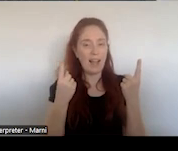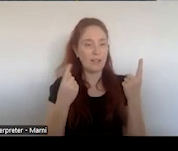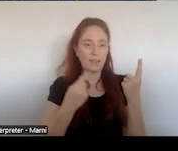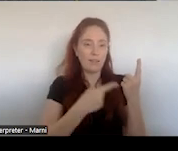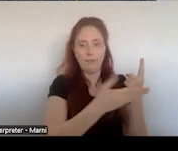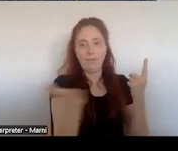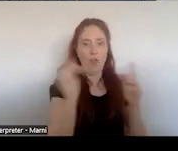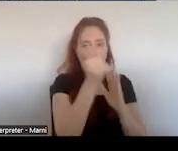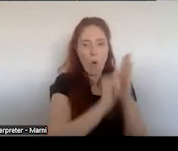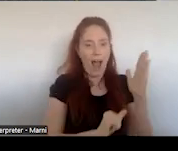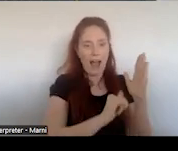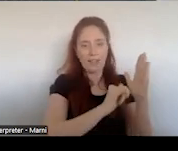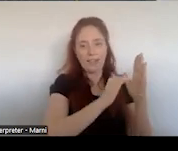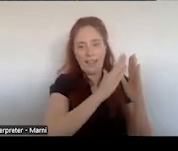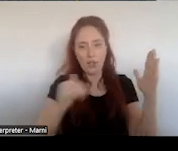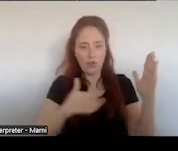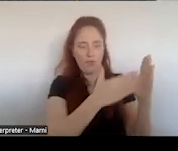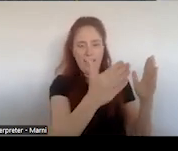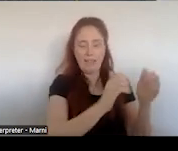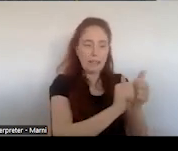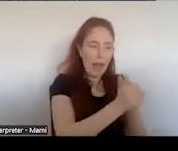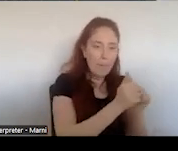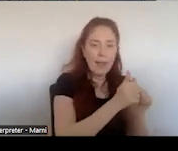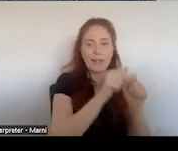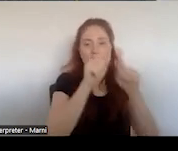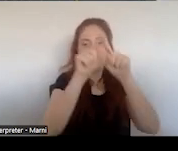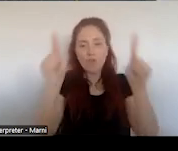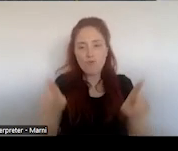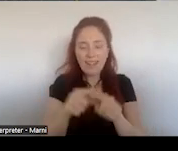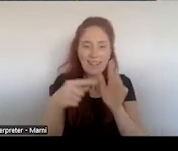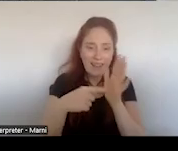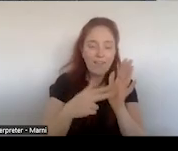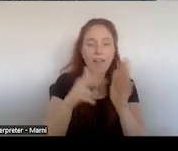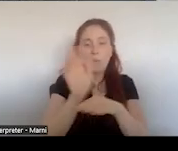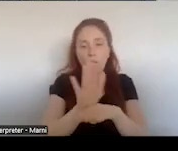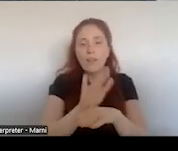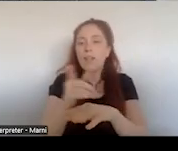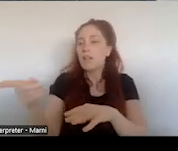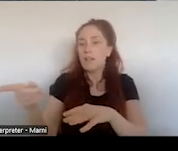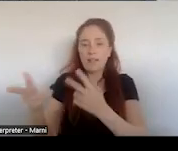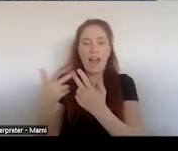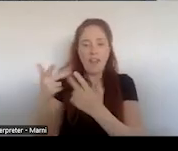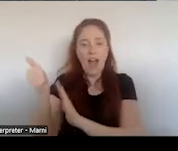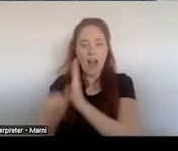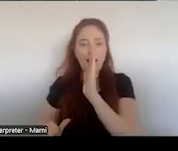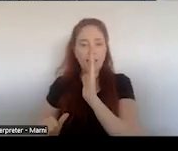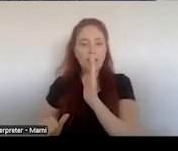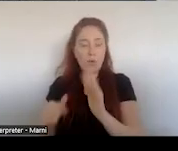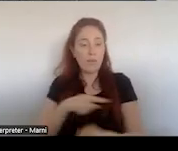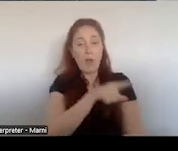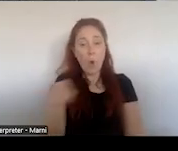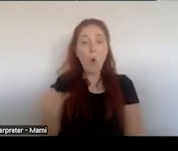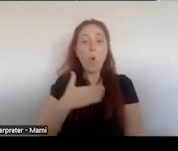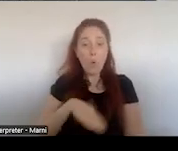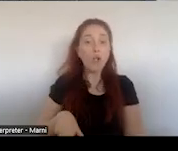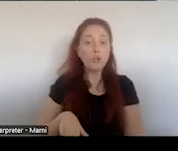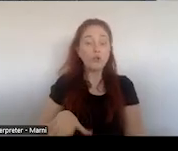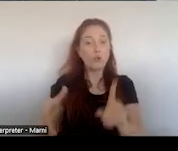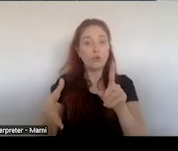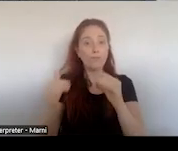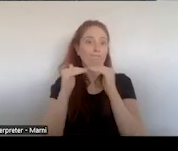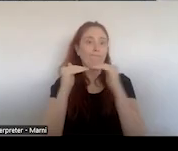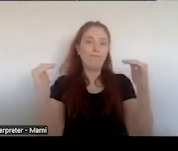sectors have a critical role to play in achieving progress towards equity but we also realised in